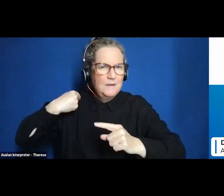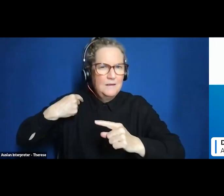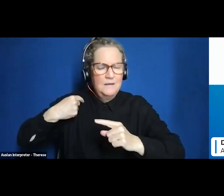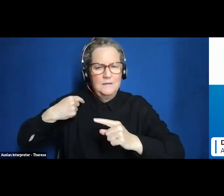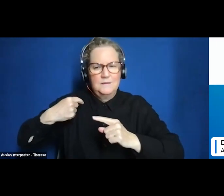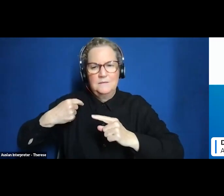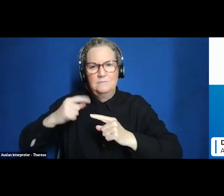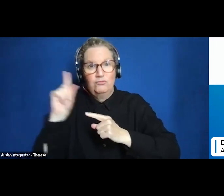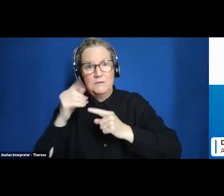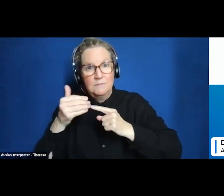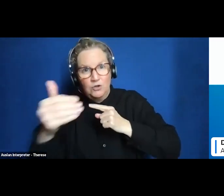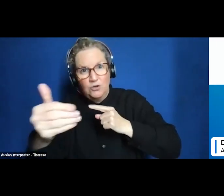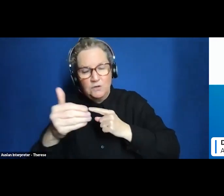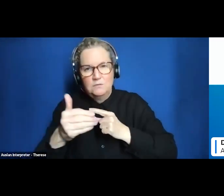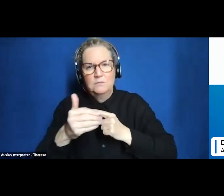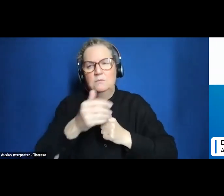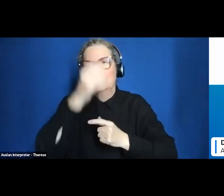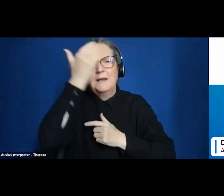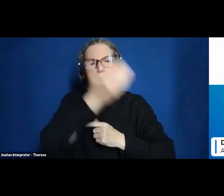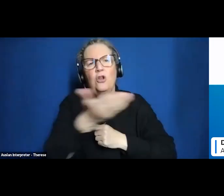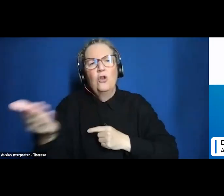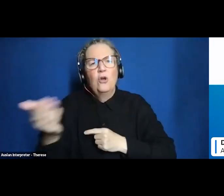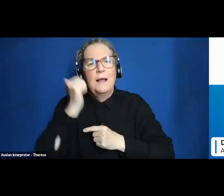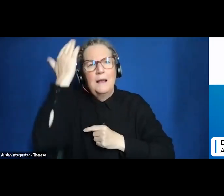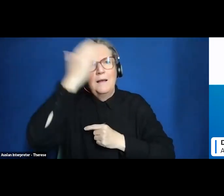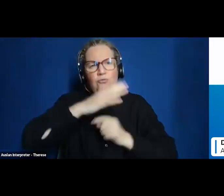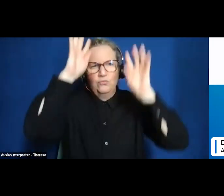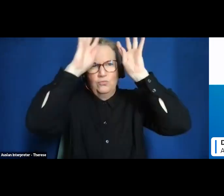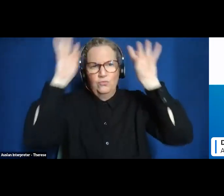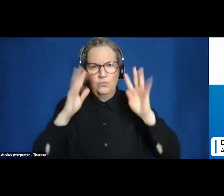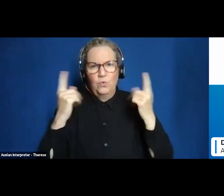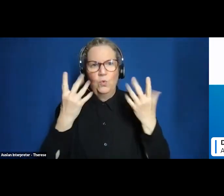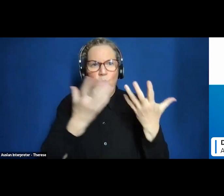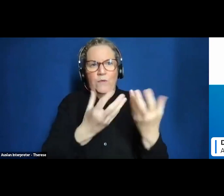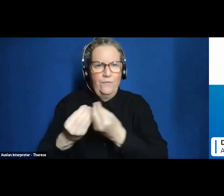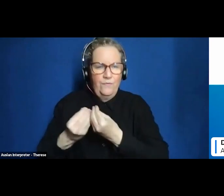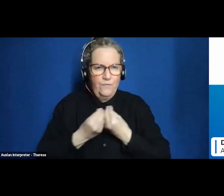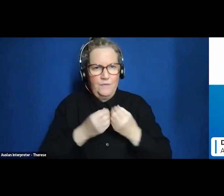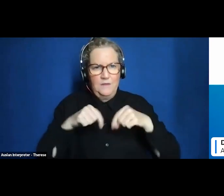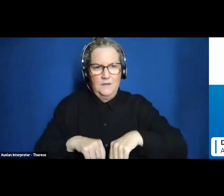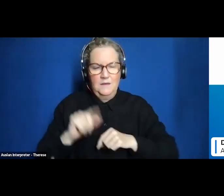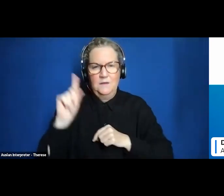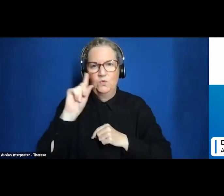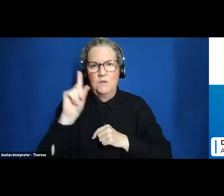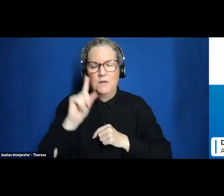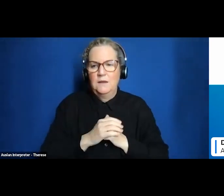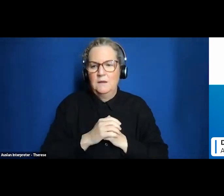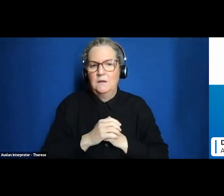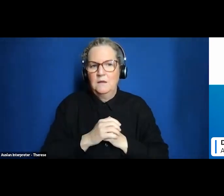any Aboriginal and Torres Strait Islander people in the audience today, and also that it is a particularly challenging time for Aboriginal and Torres